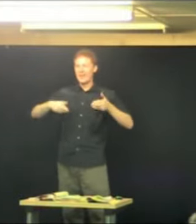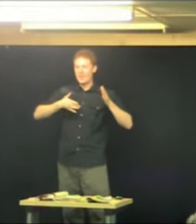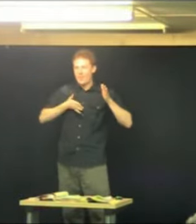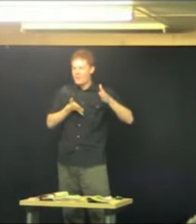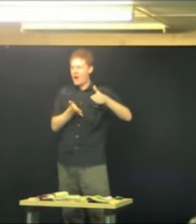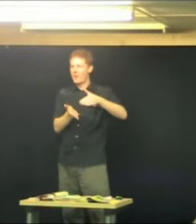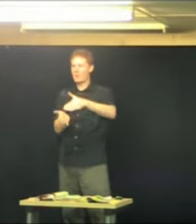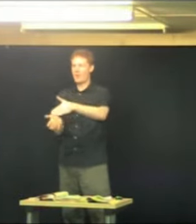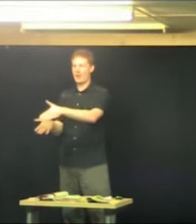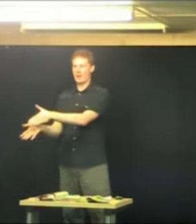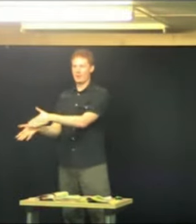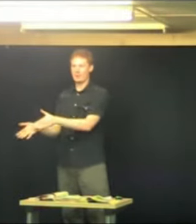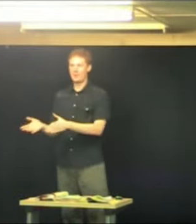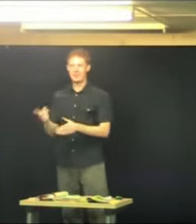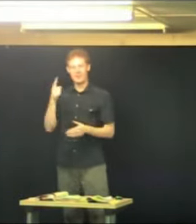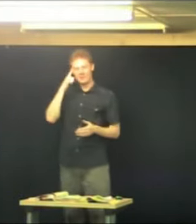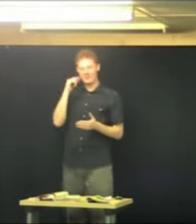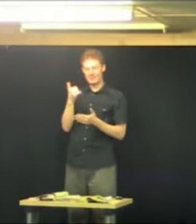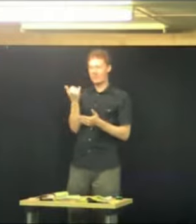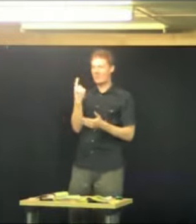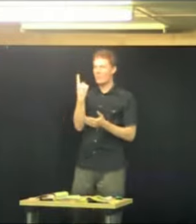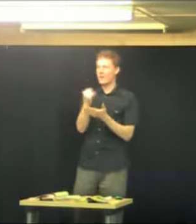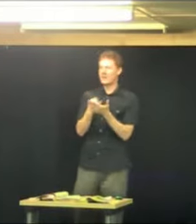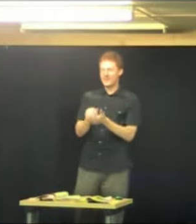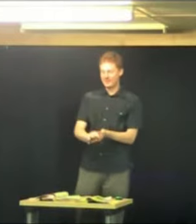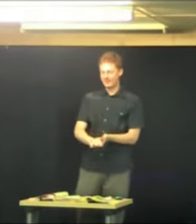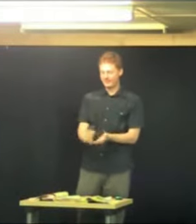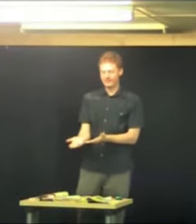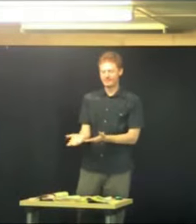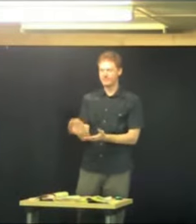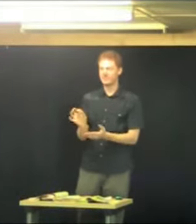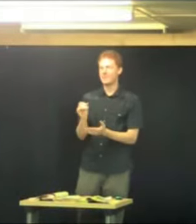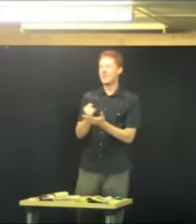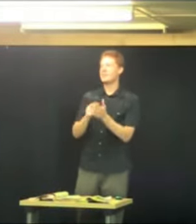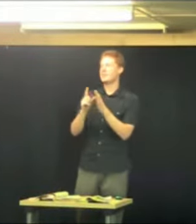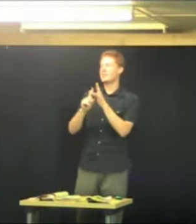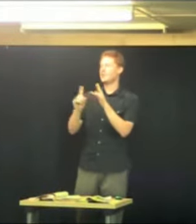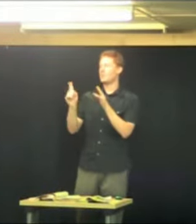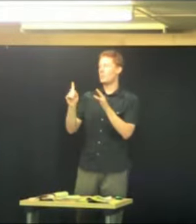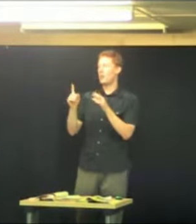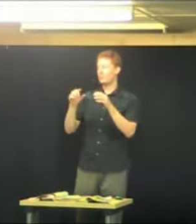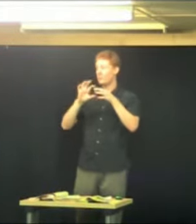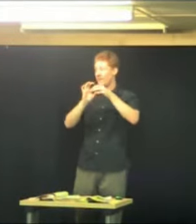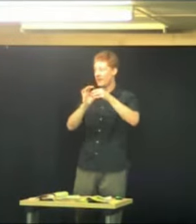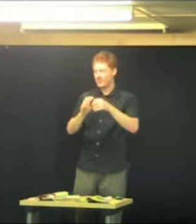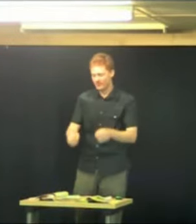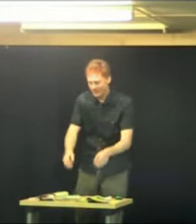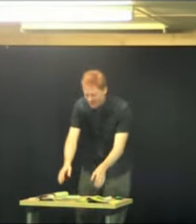Perhaps you think one sin is the same as one page turning out This is what sin does to your relationship with God